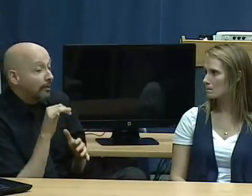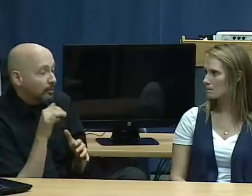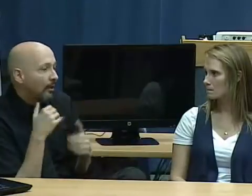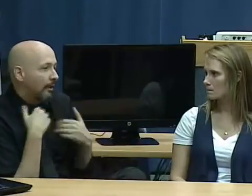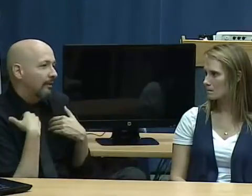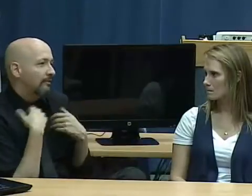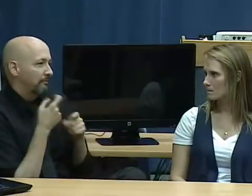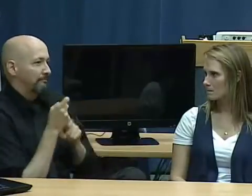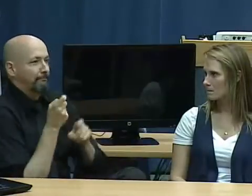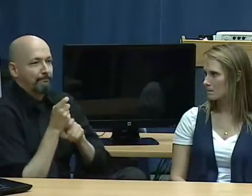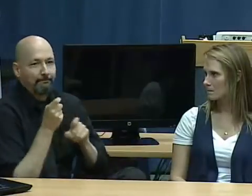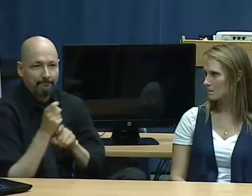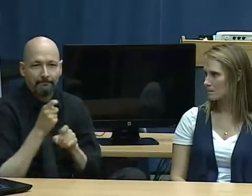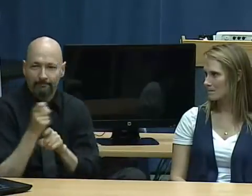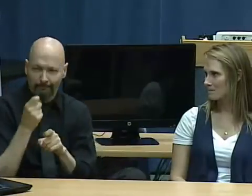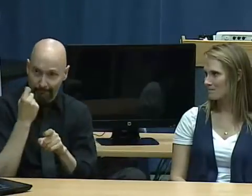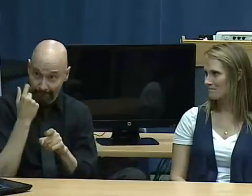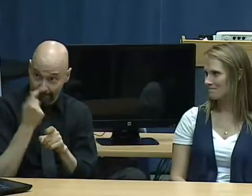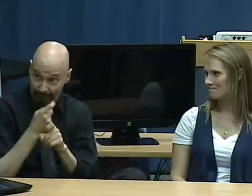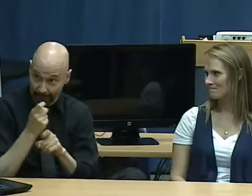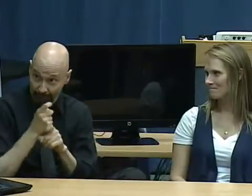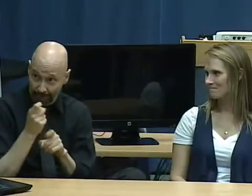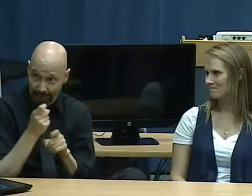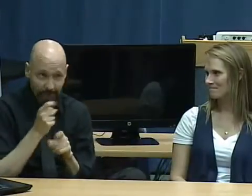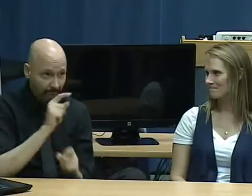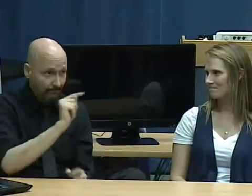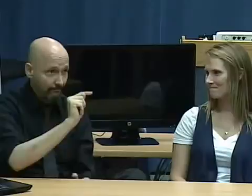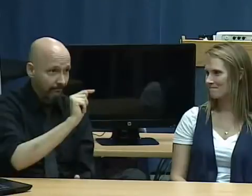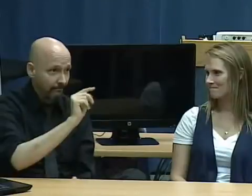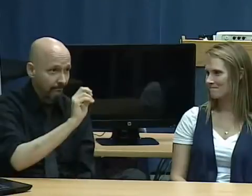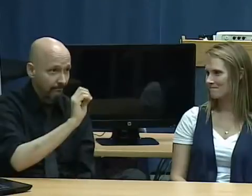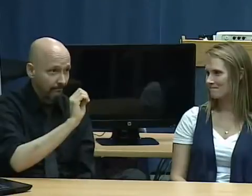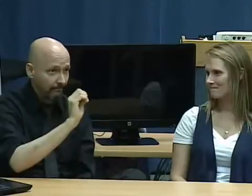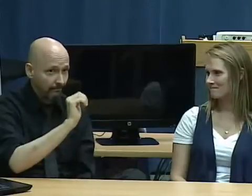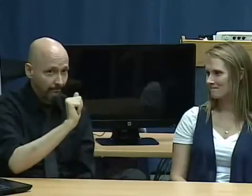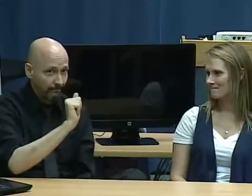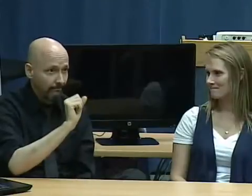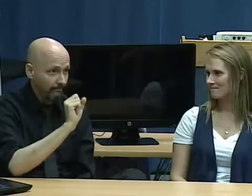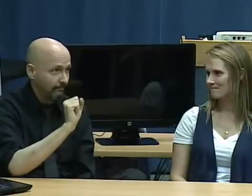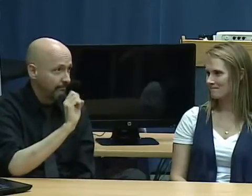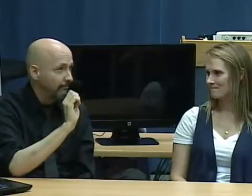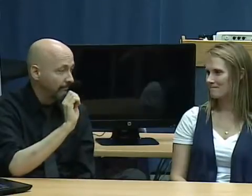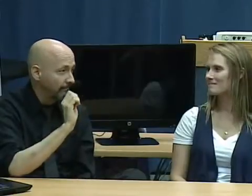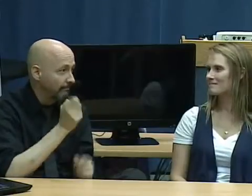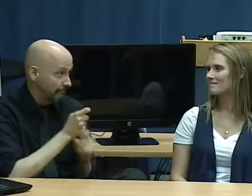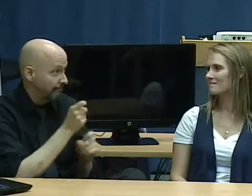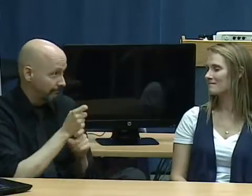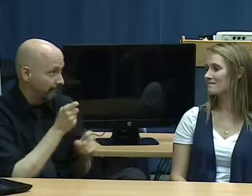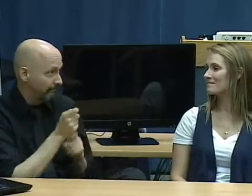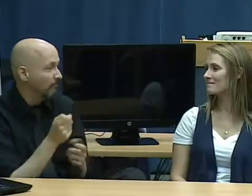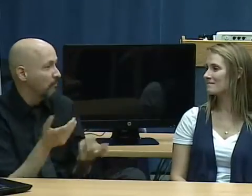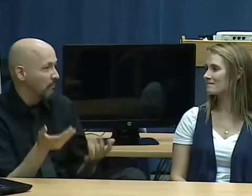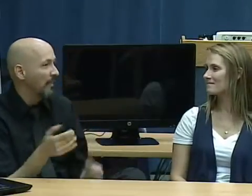There's also some teasing. Understand this sign? "Teasing"? T-E-A-S-E Tease.